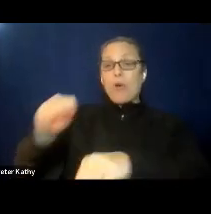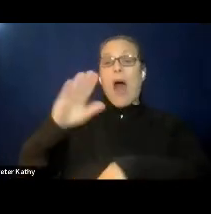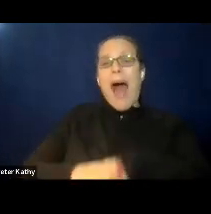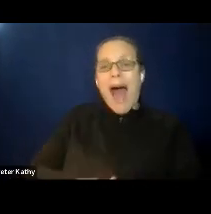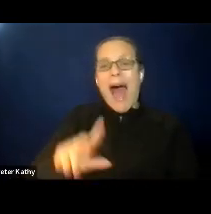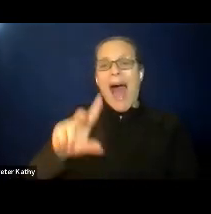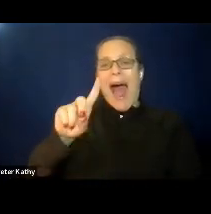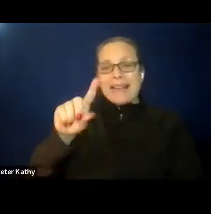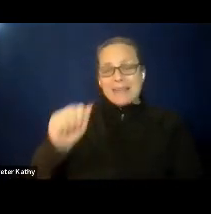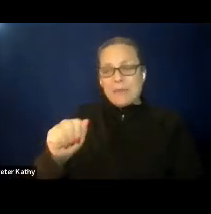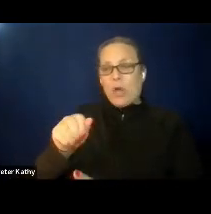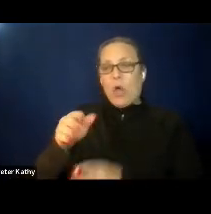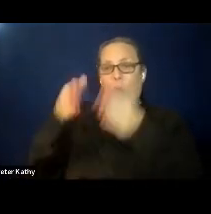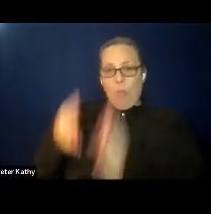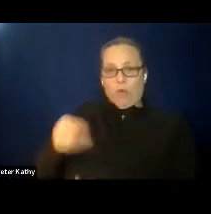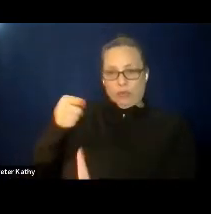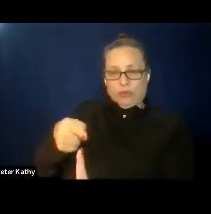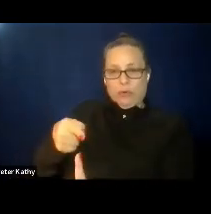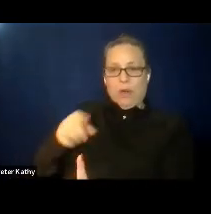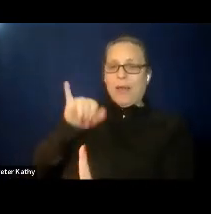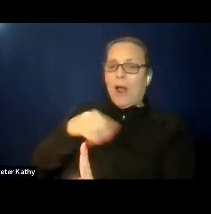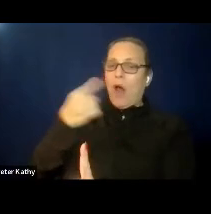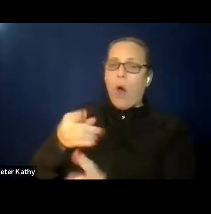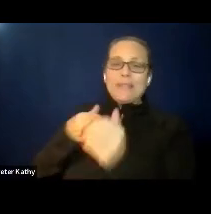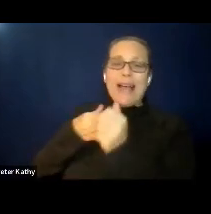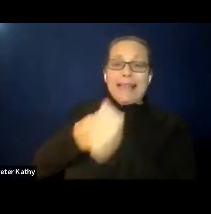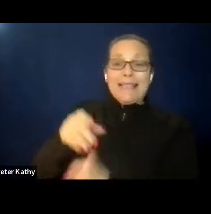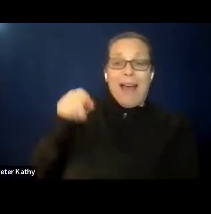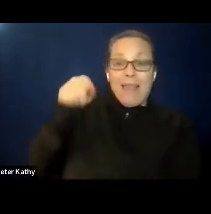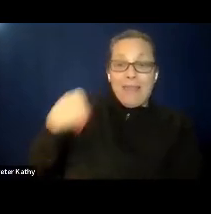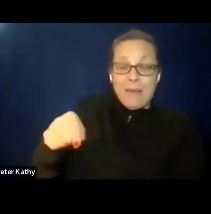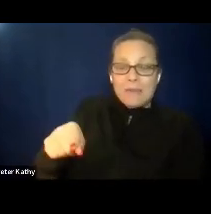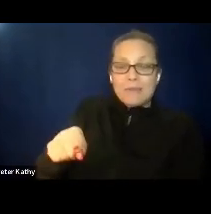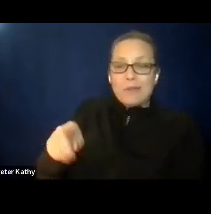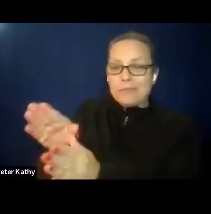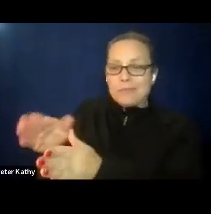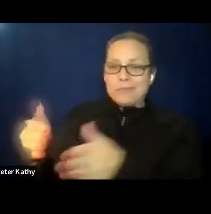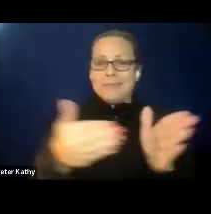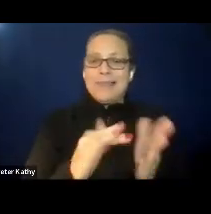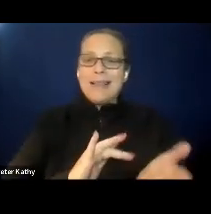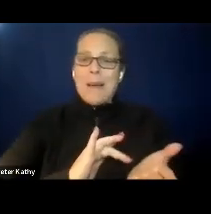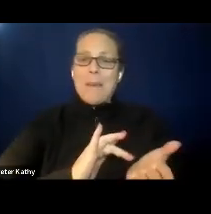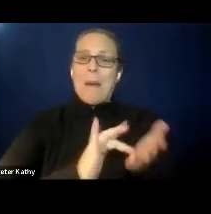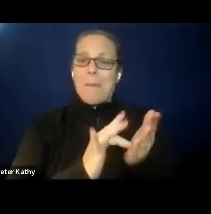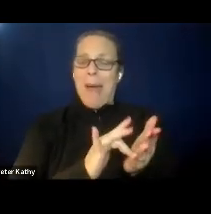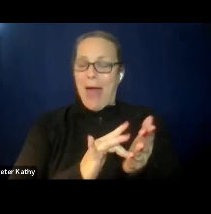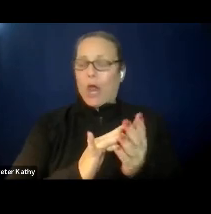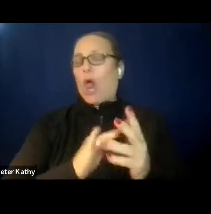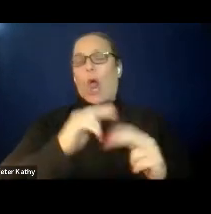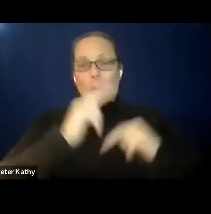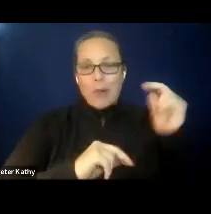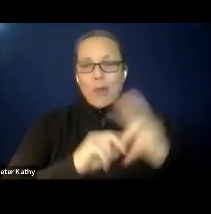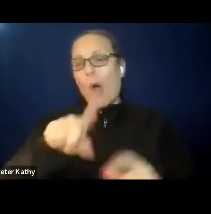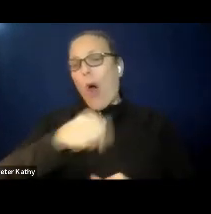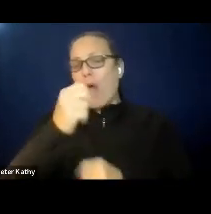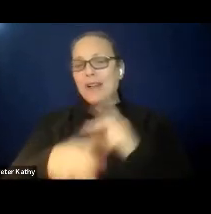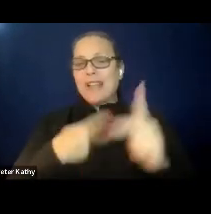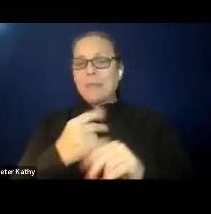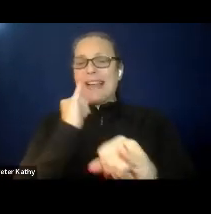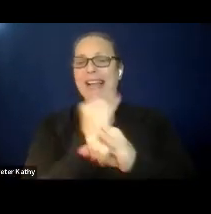disability places the problem of disability on the disabled individual,